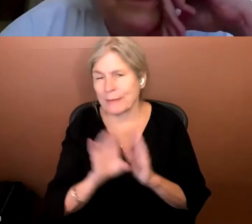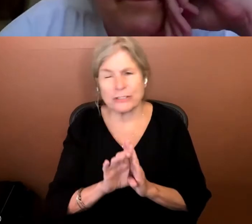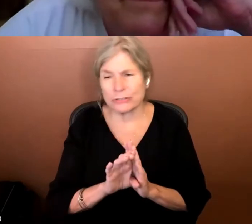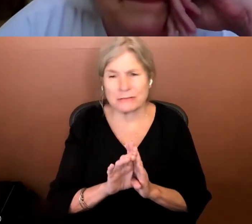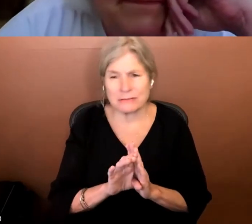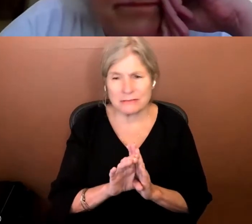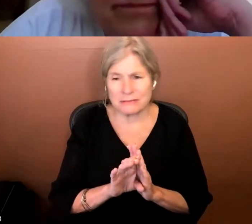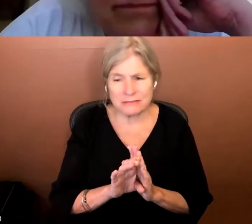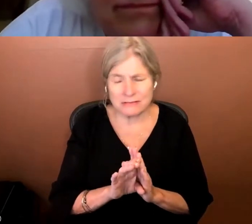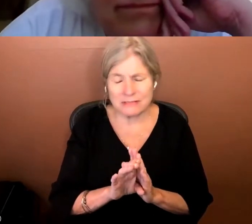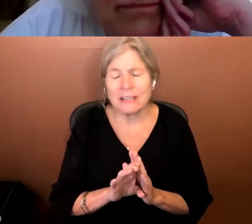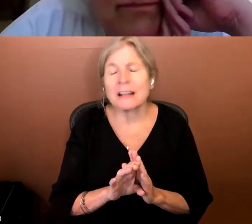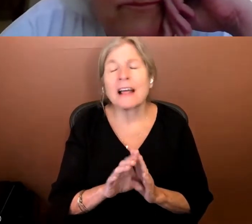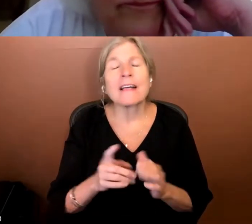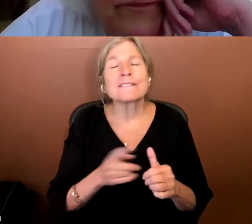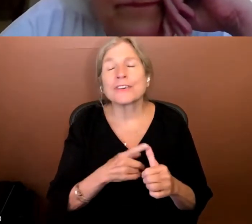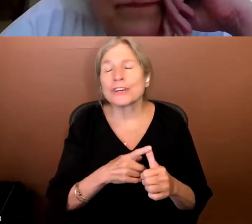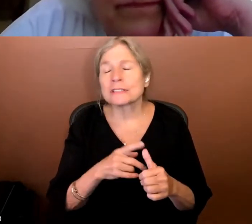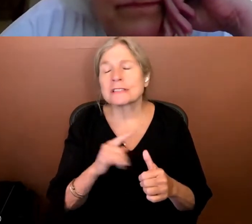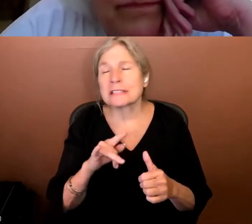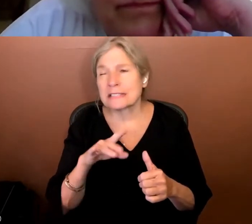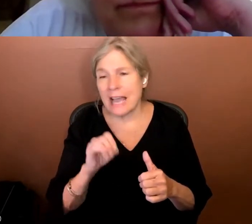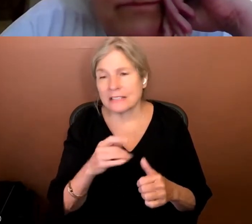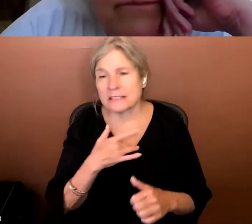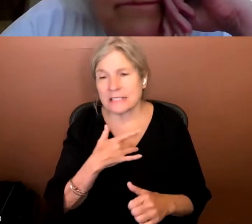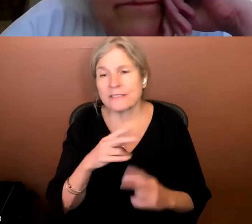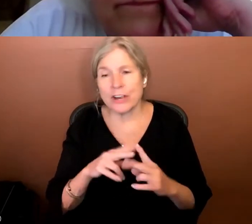First, the tactile sense is very different than the visual sense